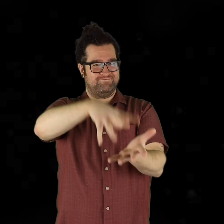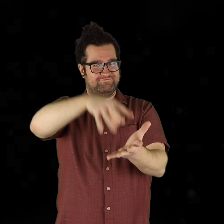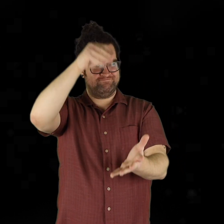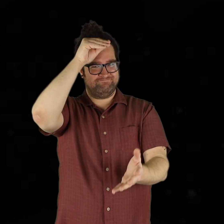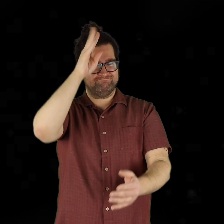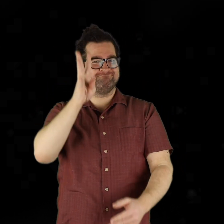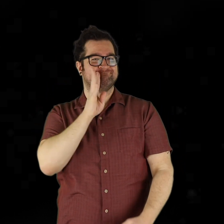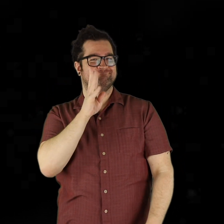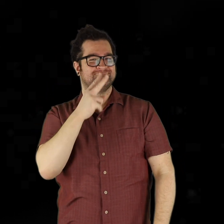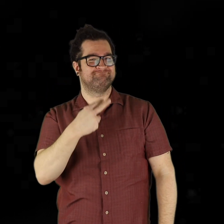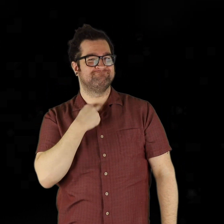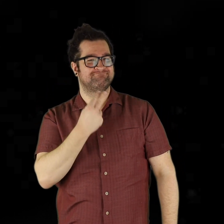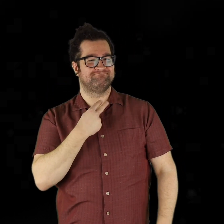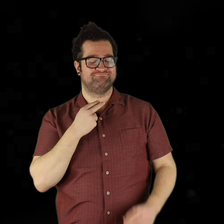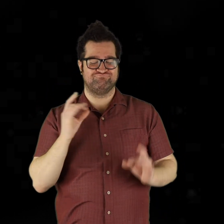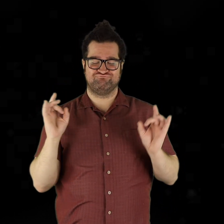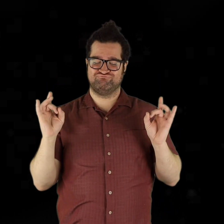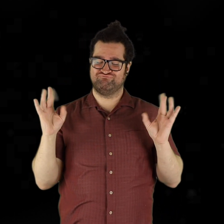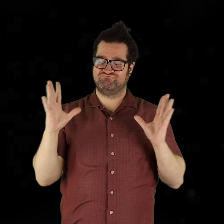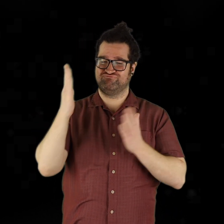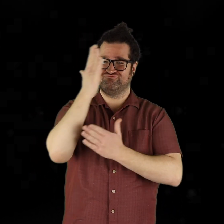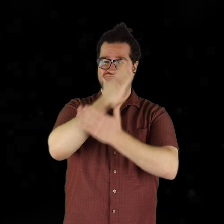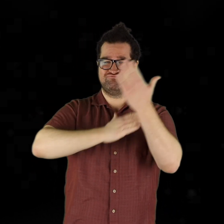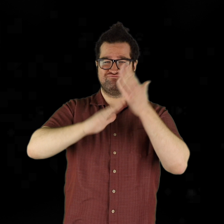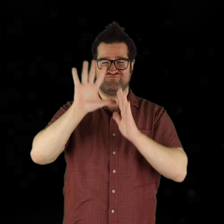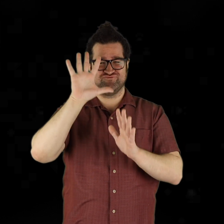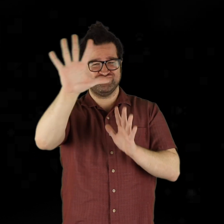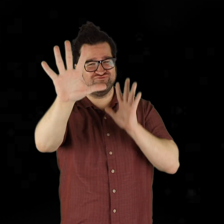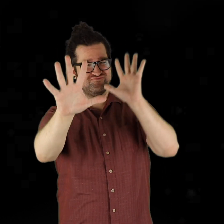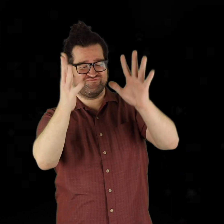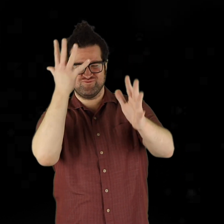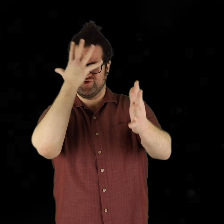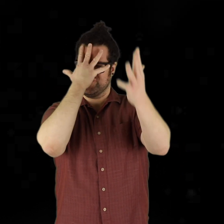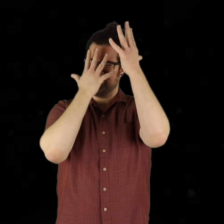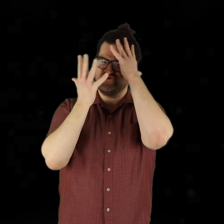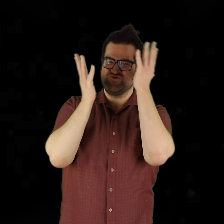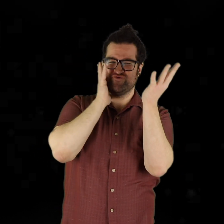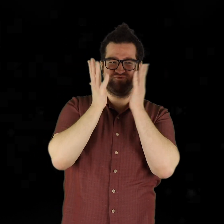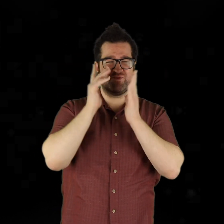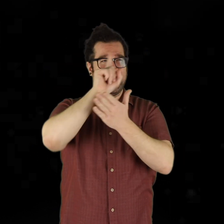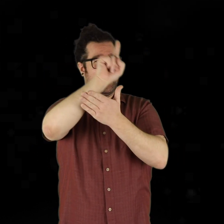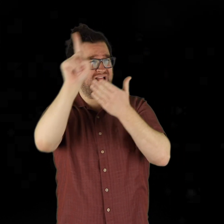You must first learn how to talk with your voice; So mumbo-jumbo with hands on your face